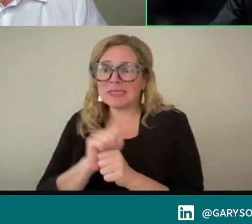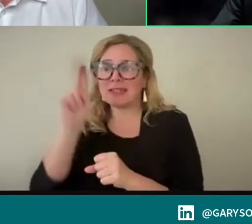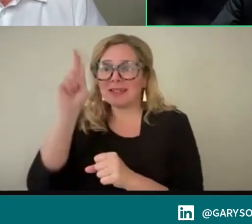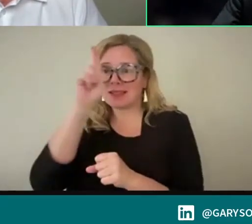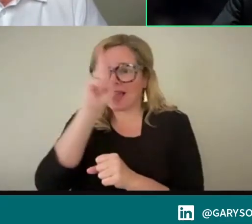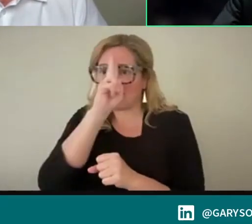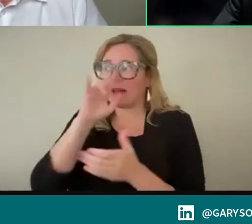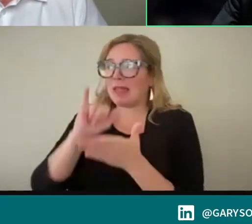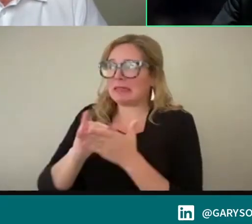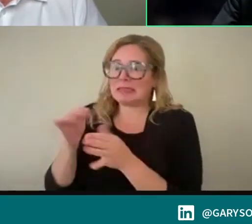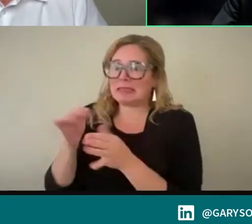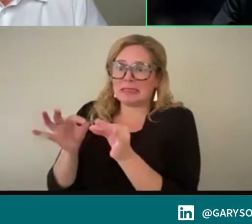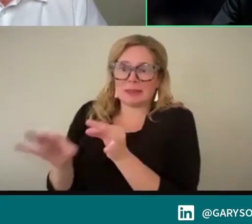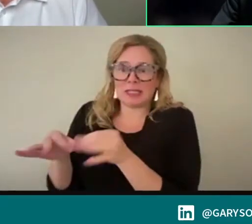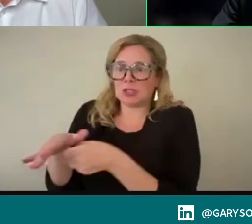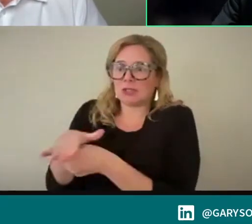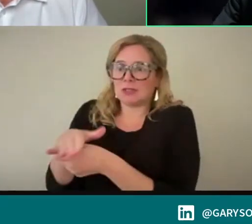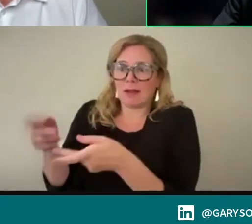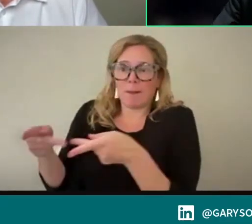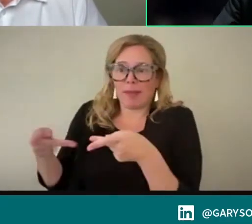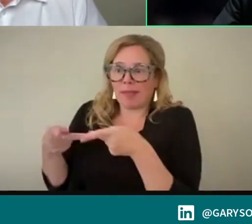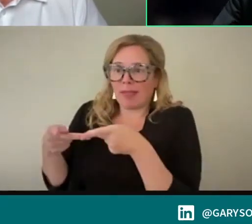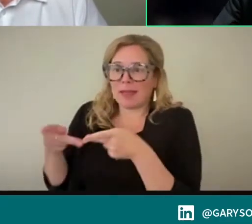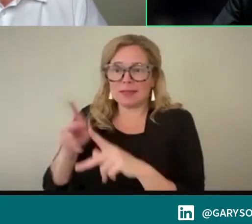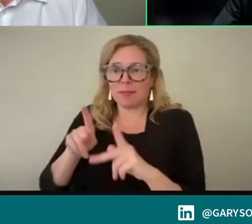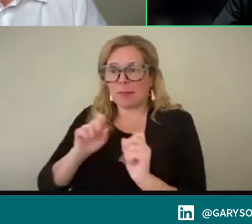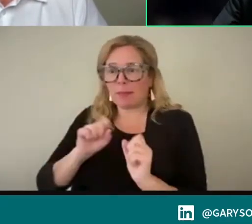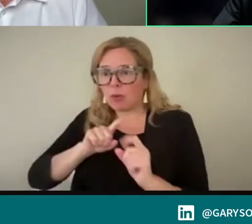We've learned a lot, we've learned a lot working in this space and,